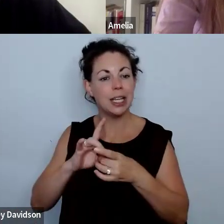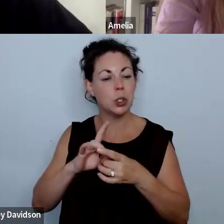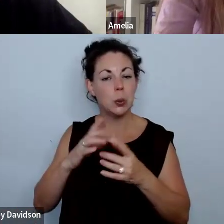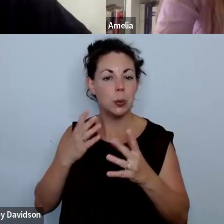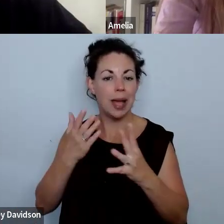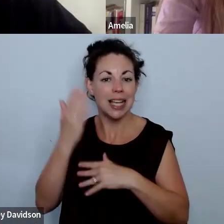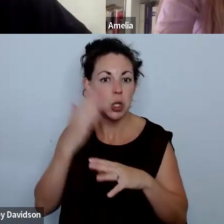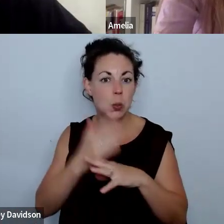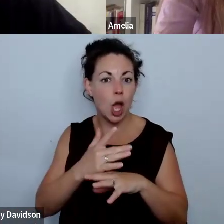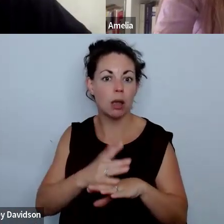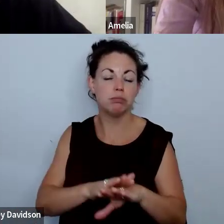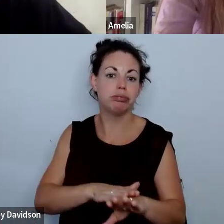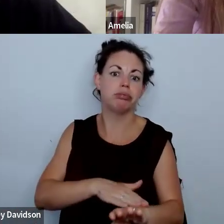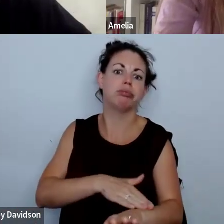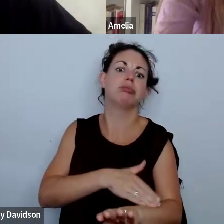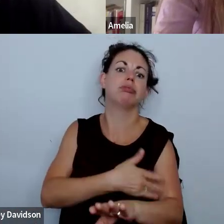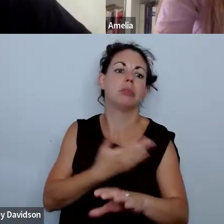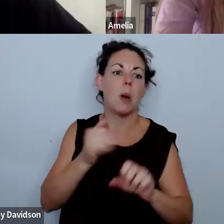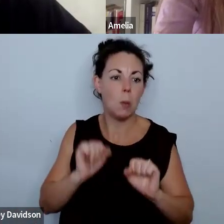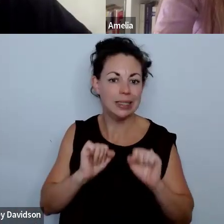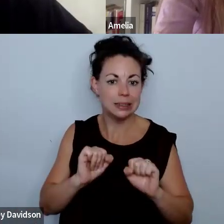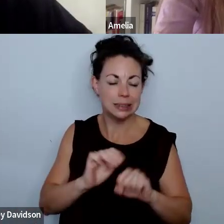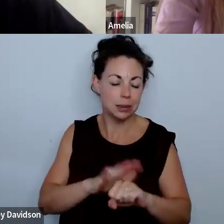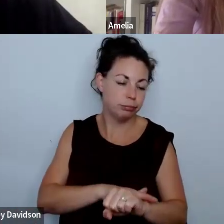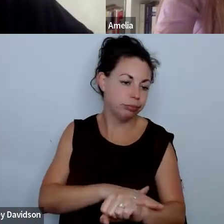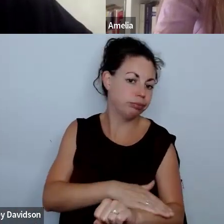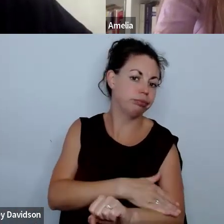acknowledged as well, so that's important context when we're thinking about response.